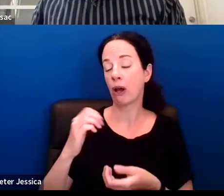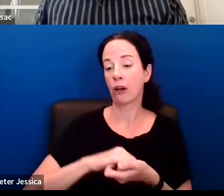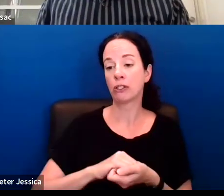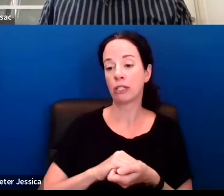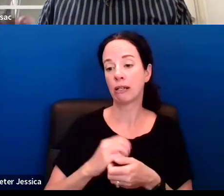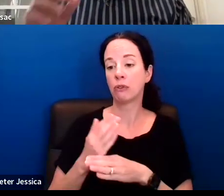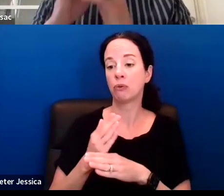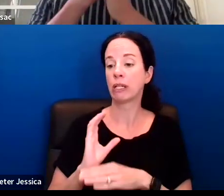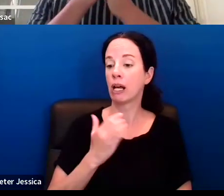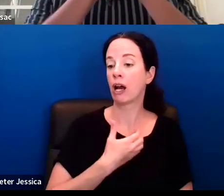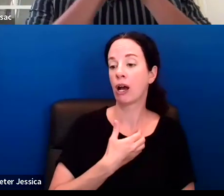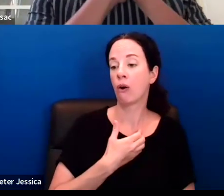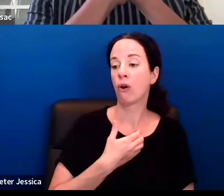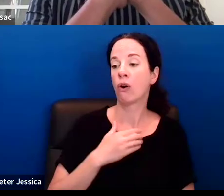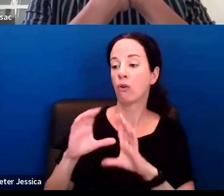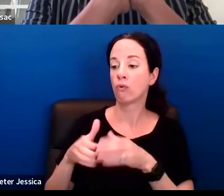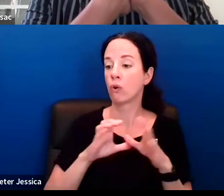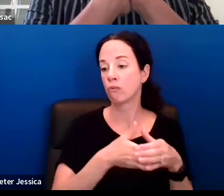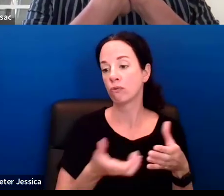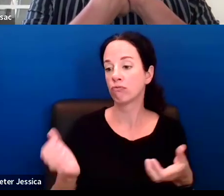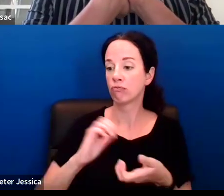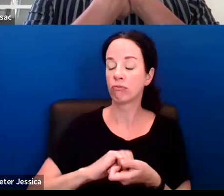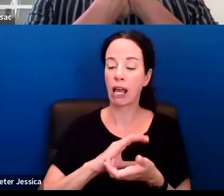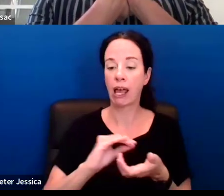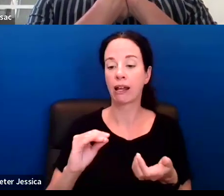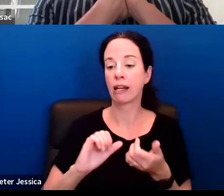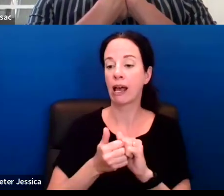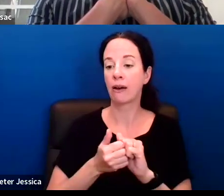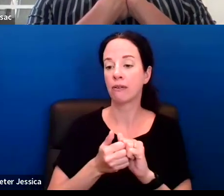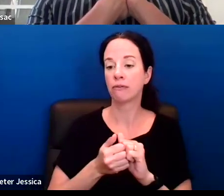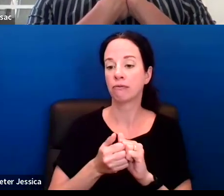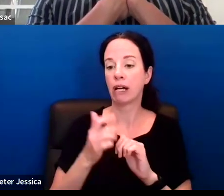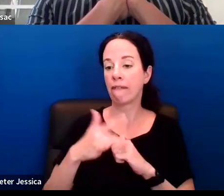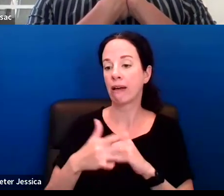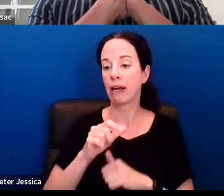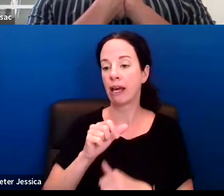two groups and how you're going to be making available artificial intelligence content to